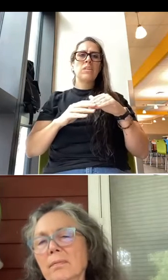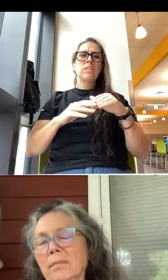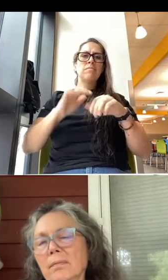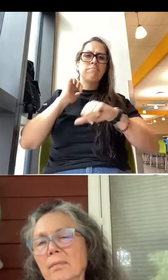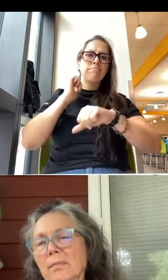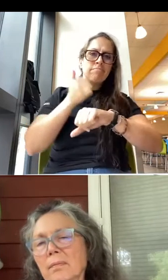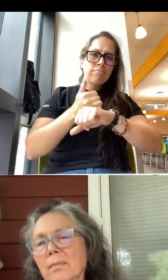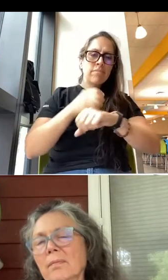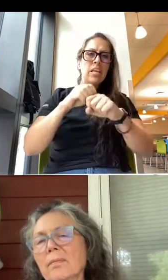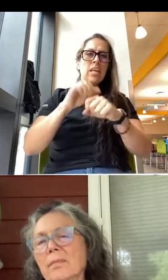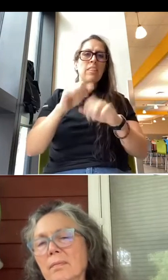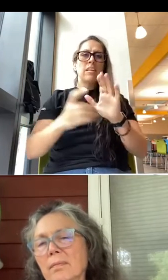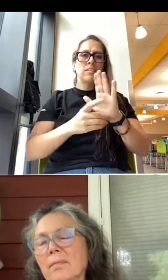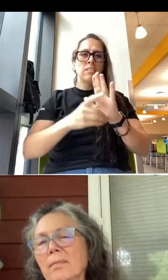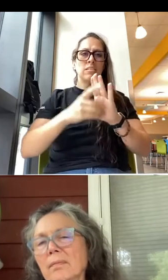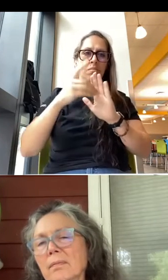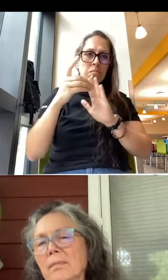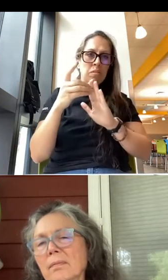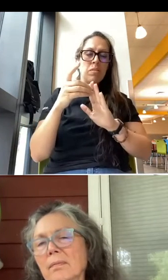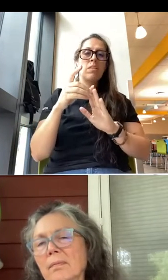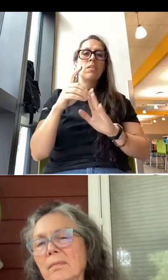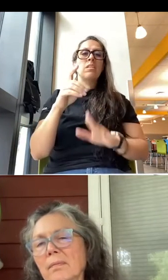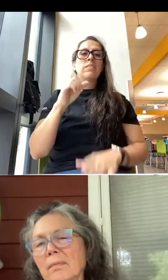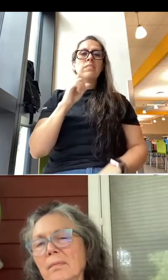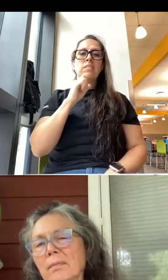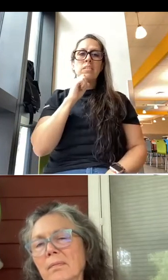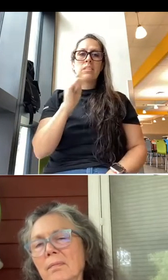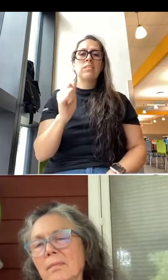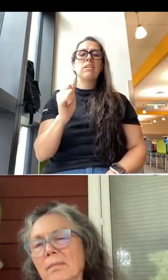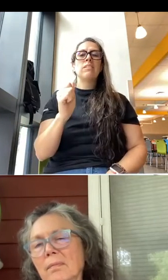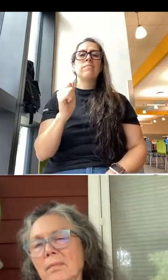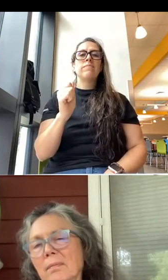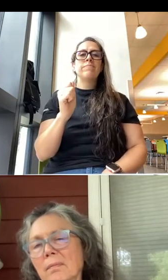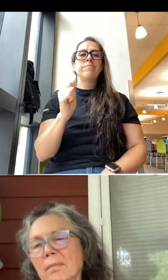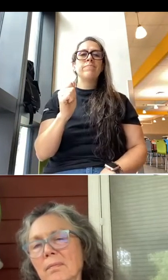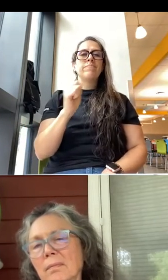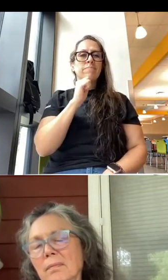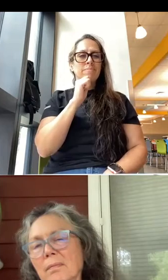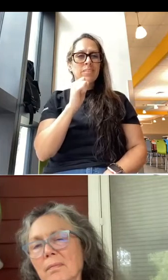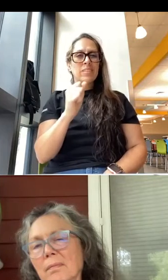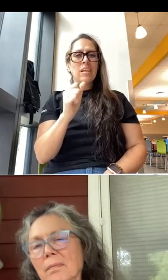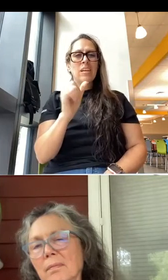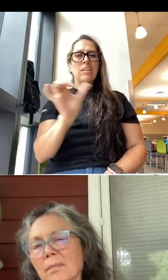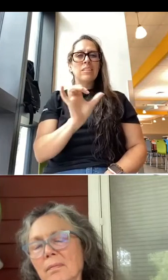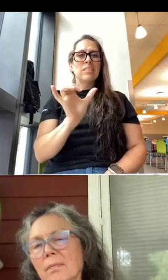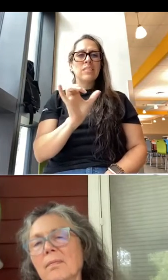developments, because like there's just not it's just not as baked in to, like,